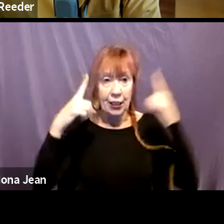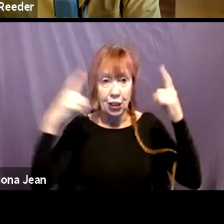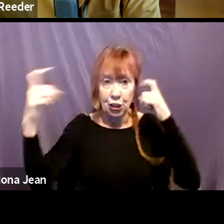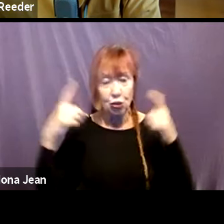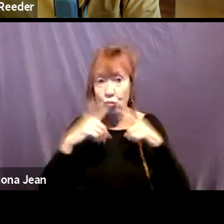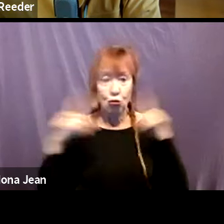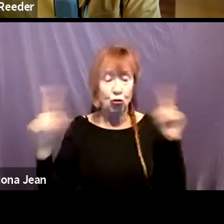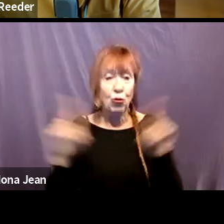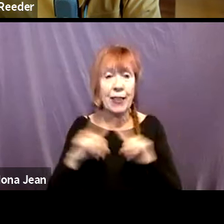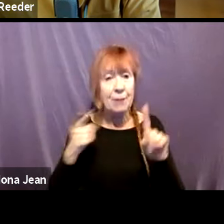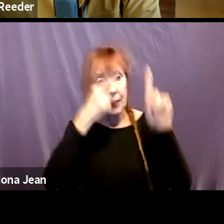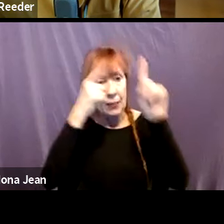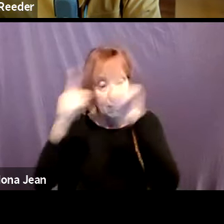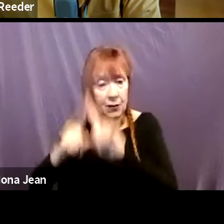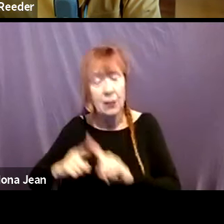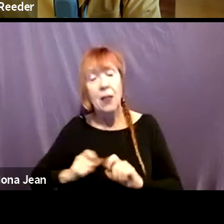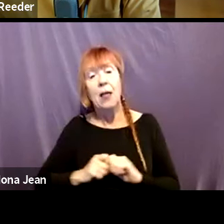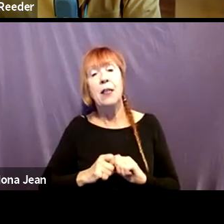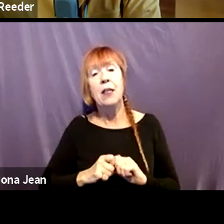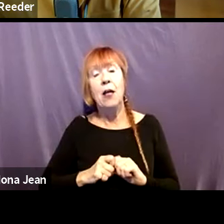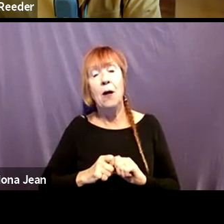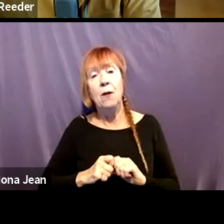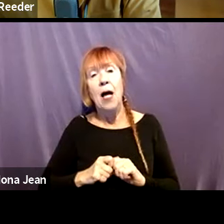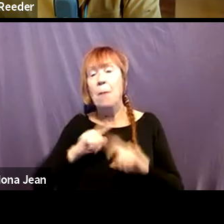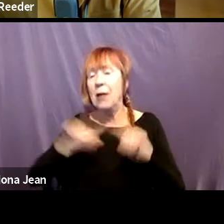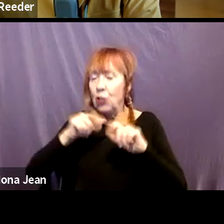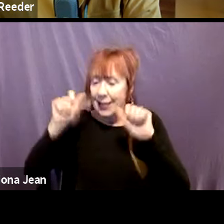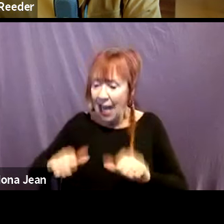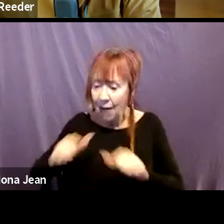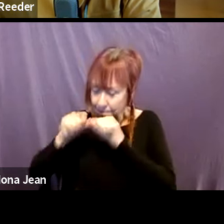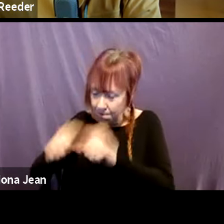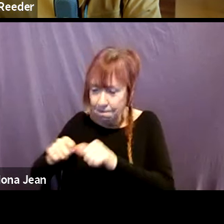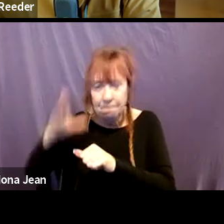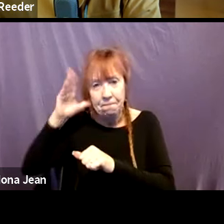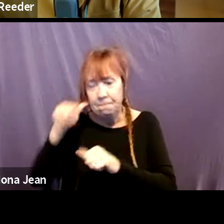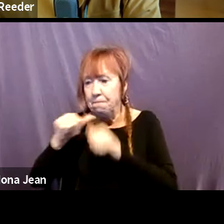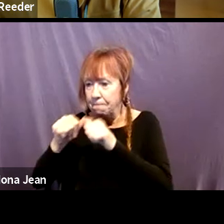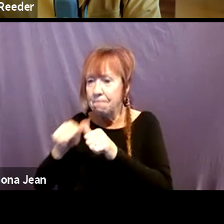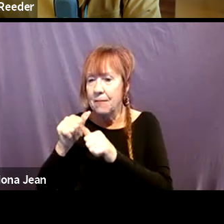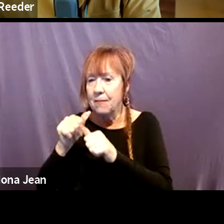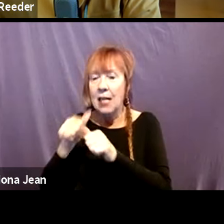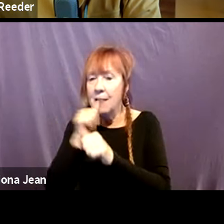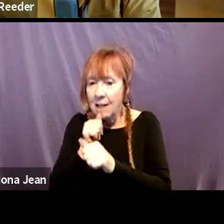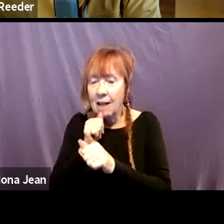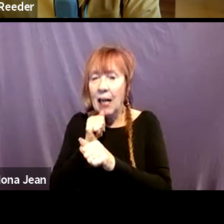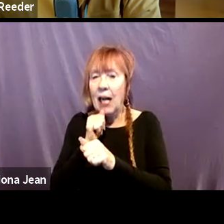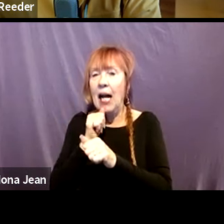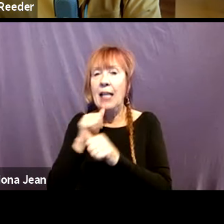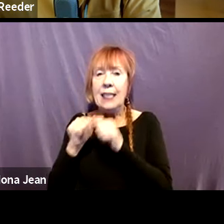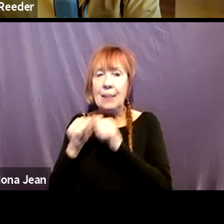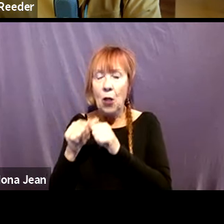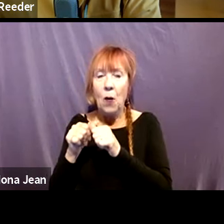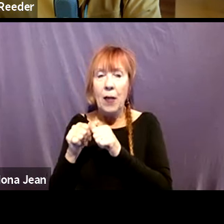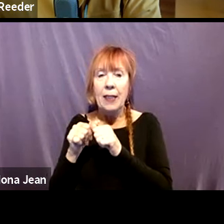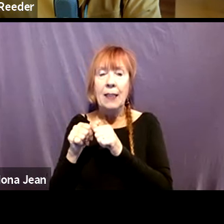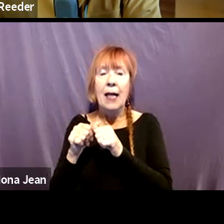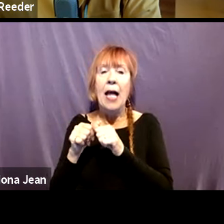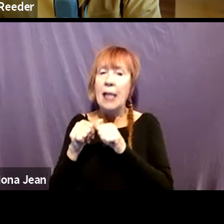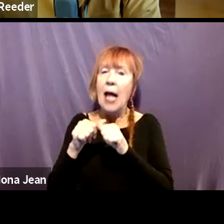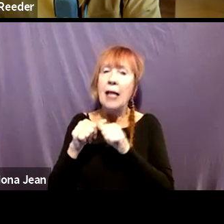So keep working towards that purpose, and those are the people that end up having success. So that's why I don't think you can quantify what the odds are,